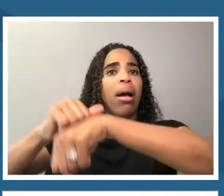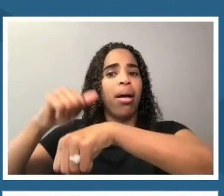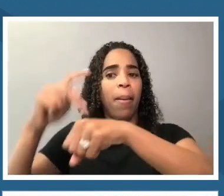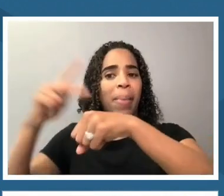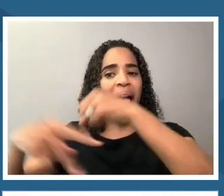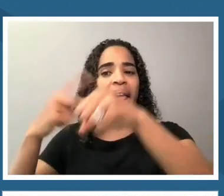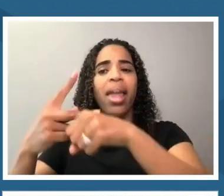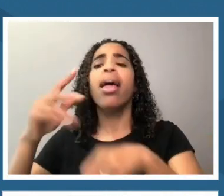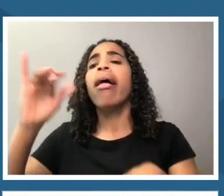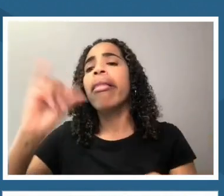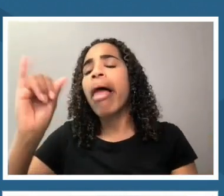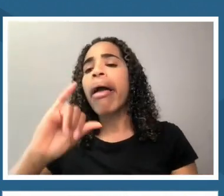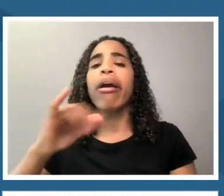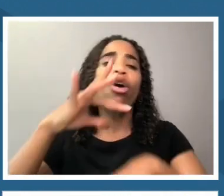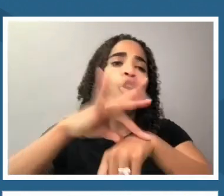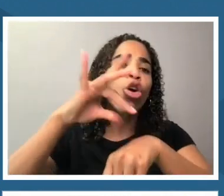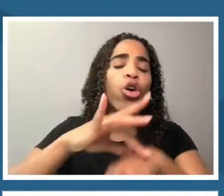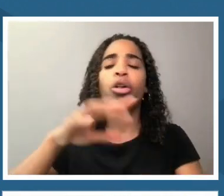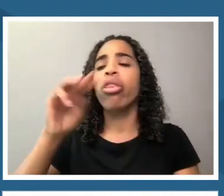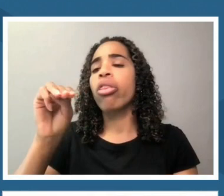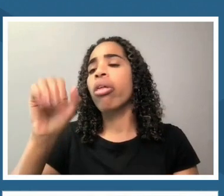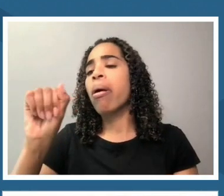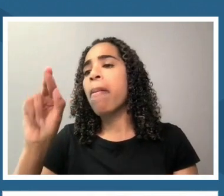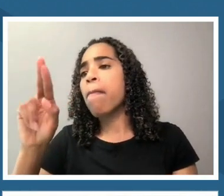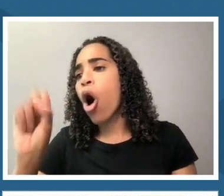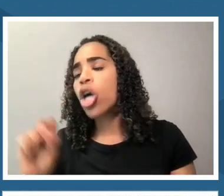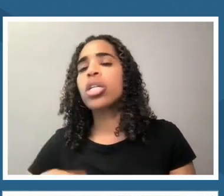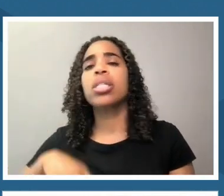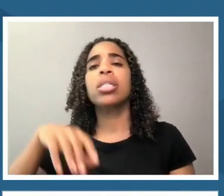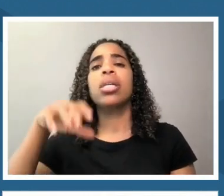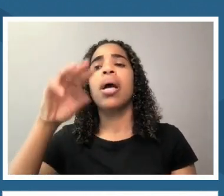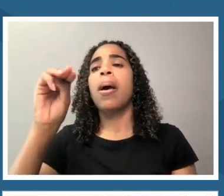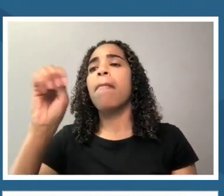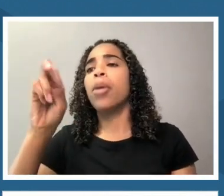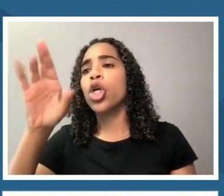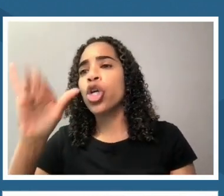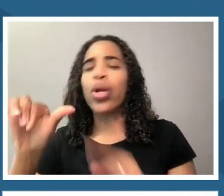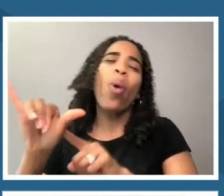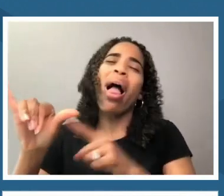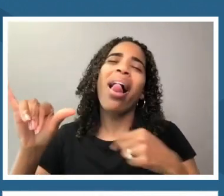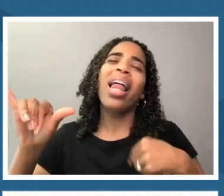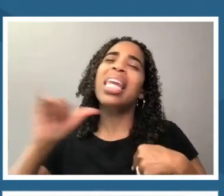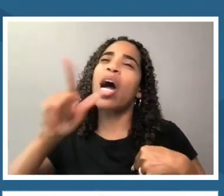venus even mercury i mean we haven't discovered a mercury yet but we're